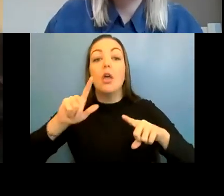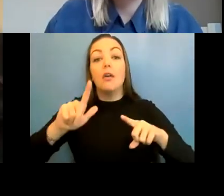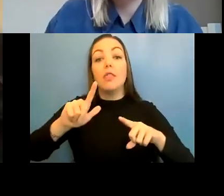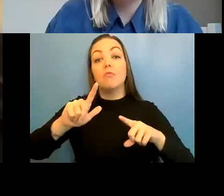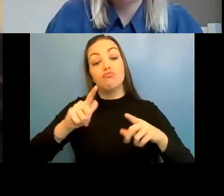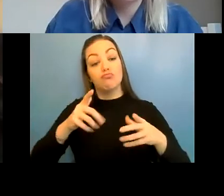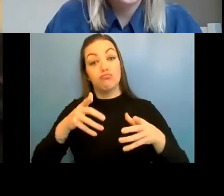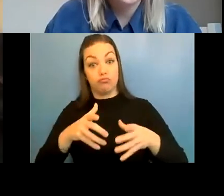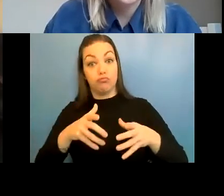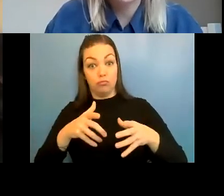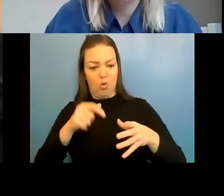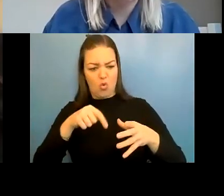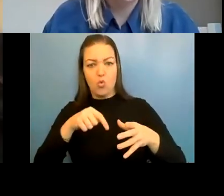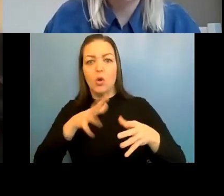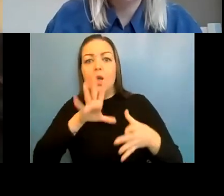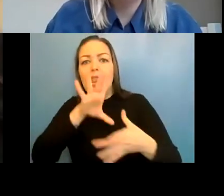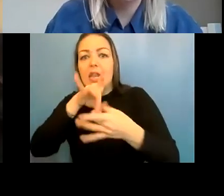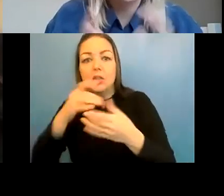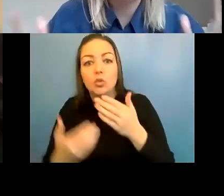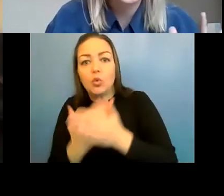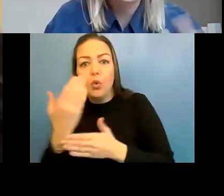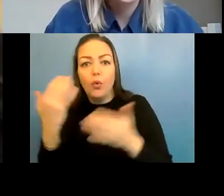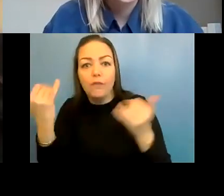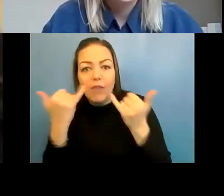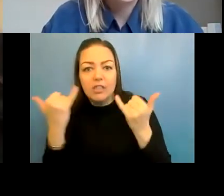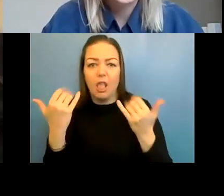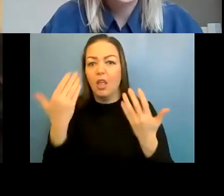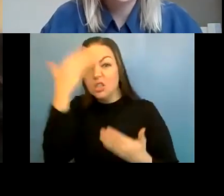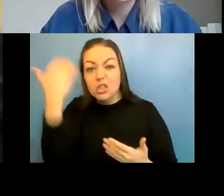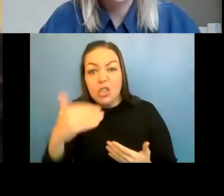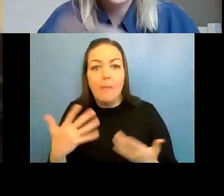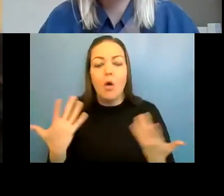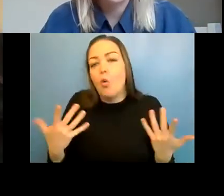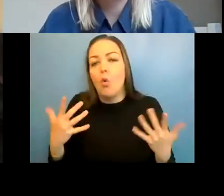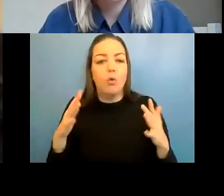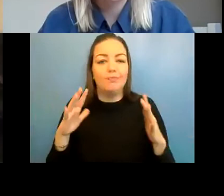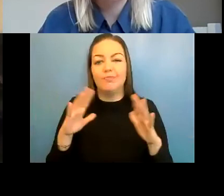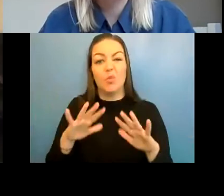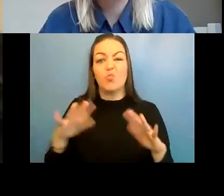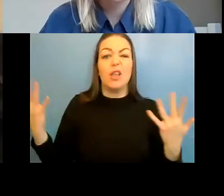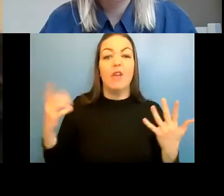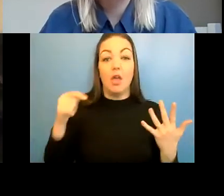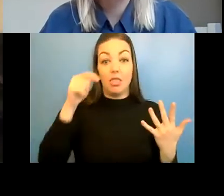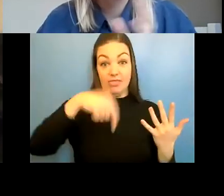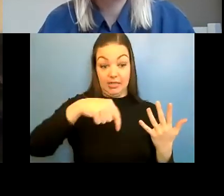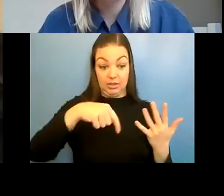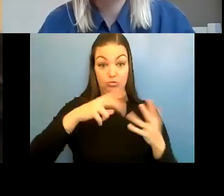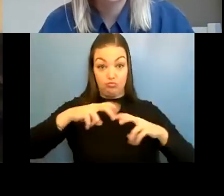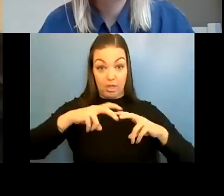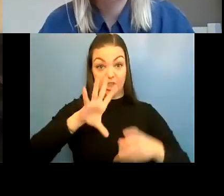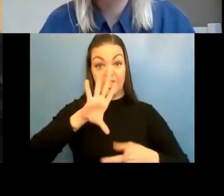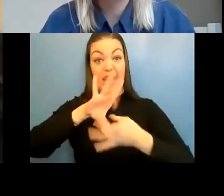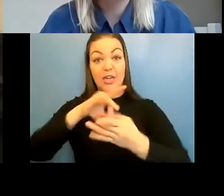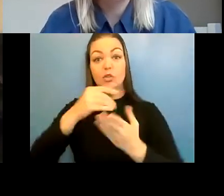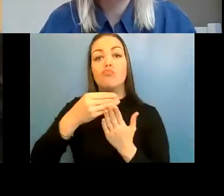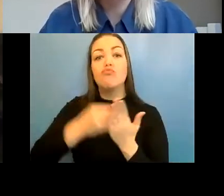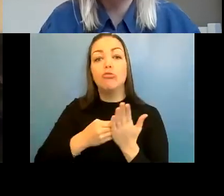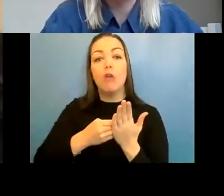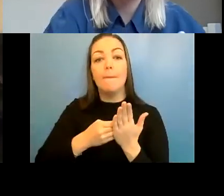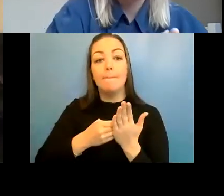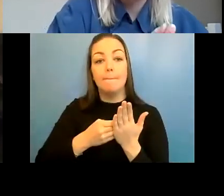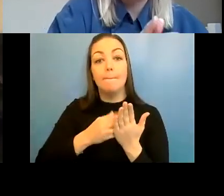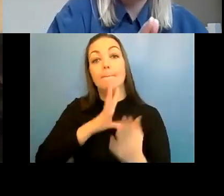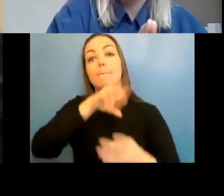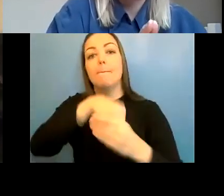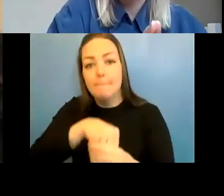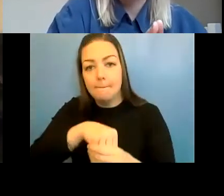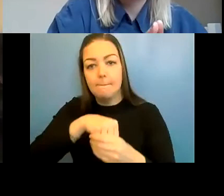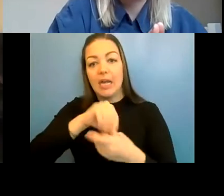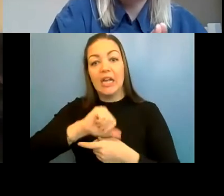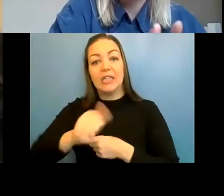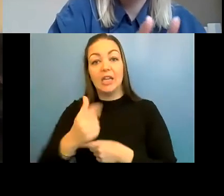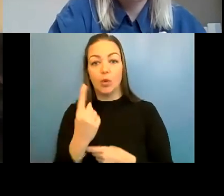that we can then continue to work on with artists, and then in the next festival, another festival, as part of our programme, summer, winter, whenever it is,